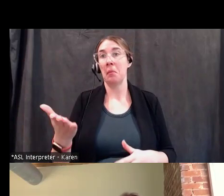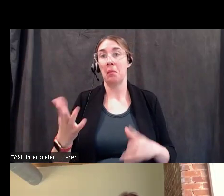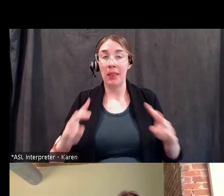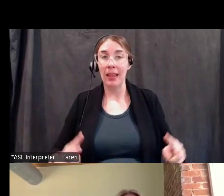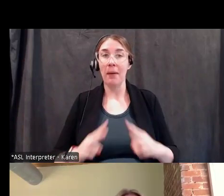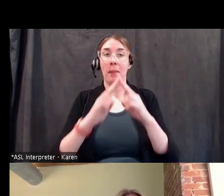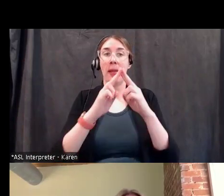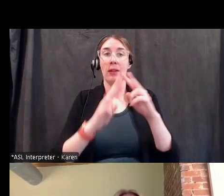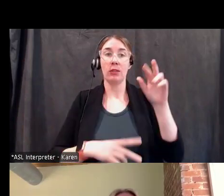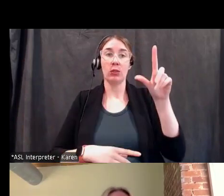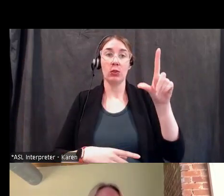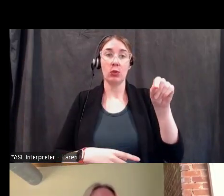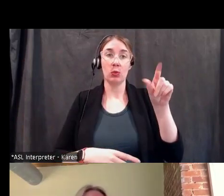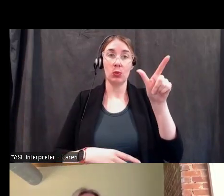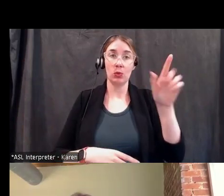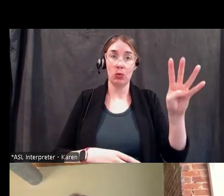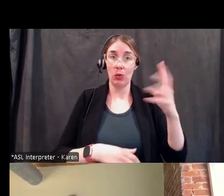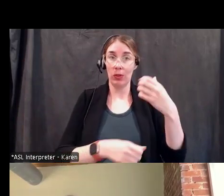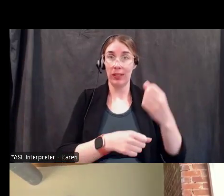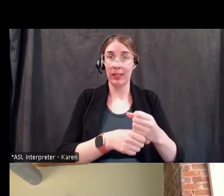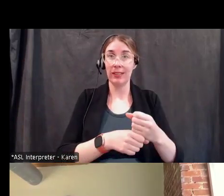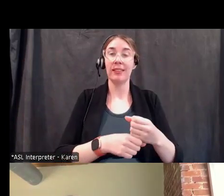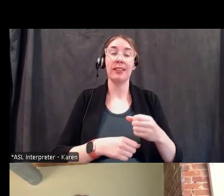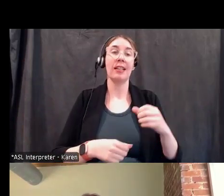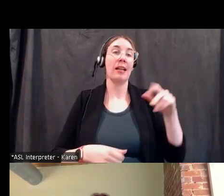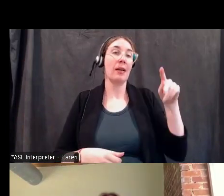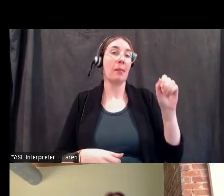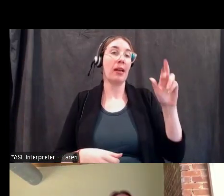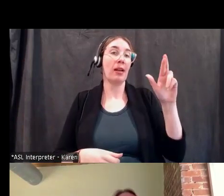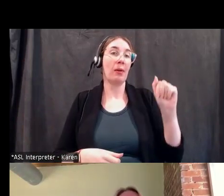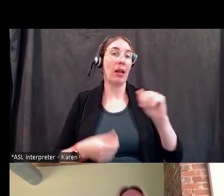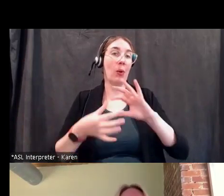I have several friends who are participating in the Summer Paralympics.